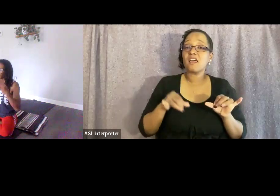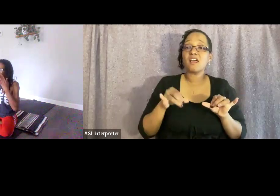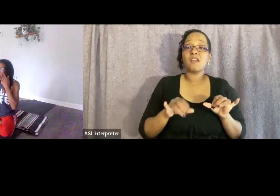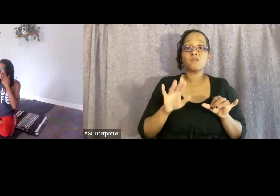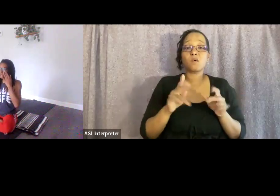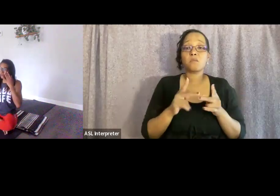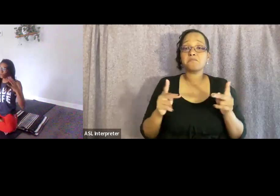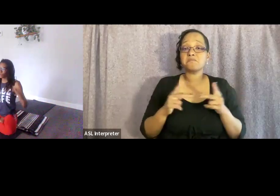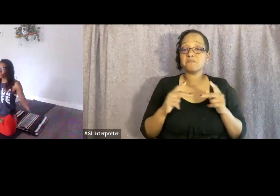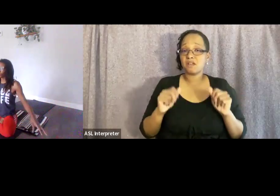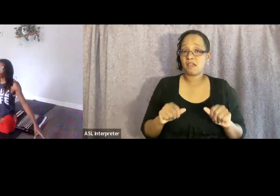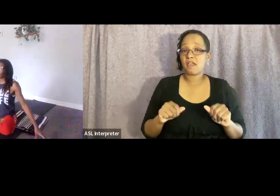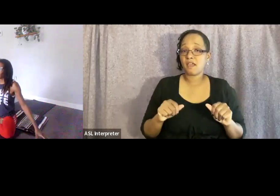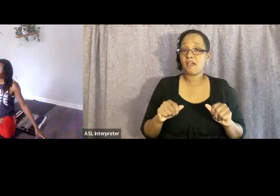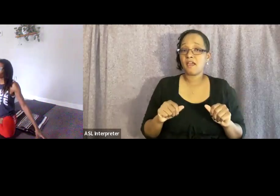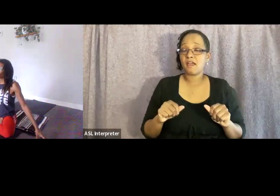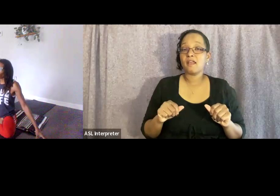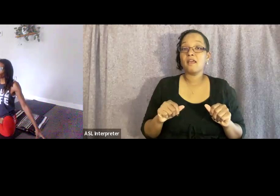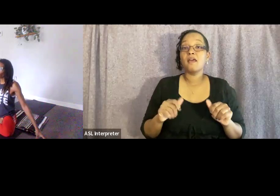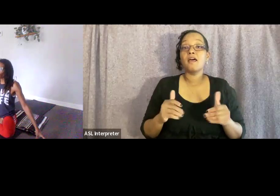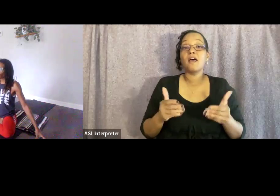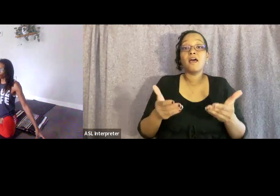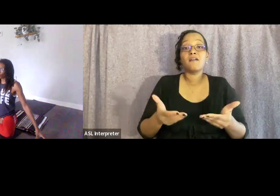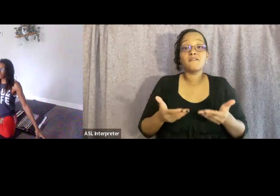But I invite you all to take a forward fold.